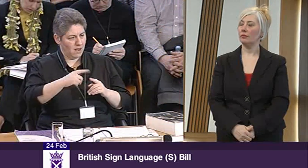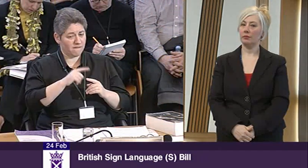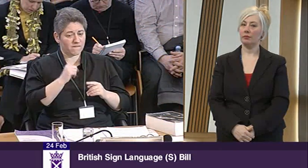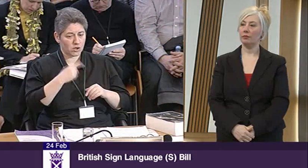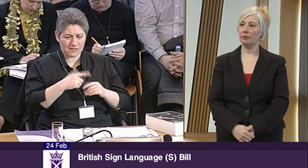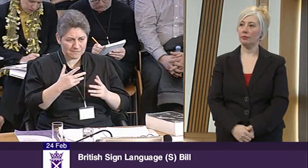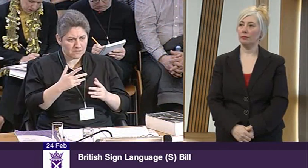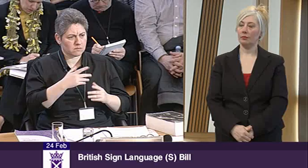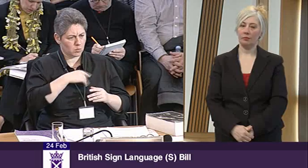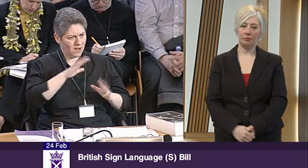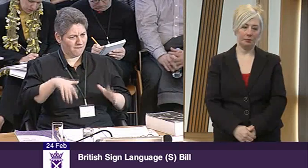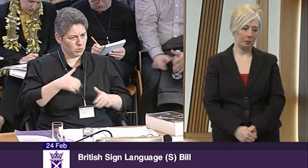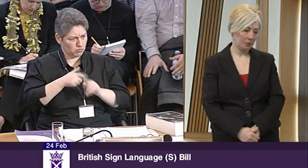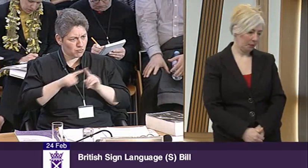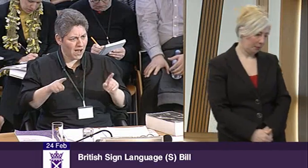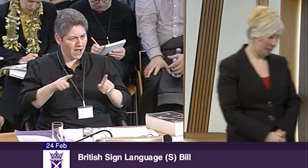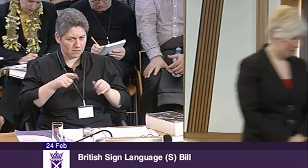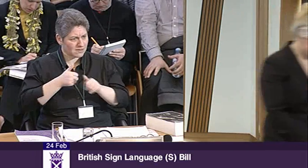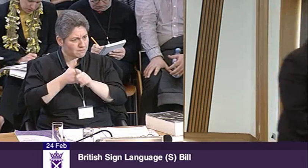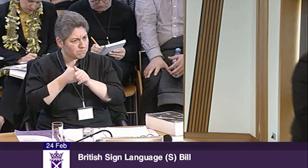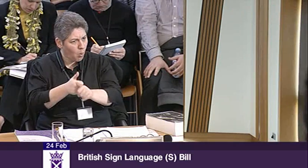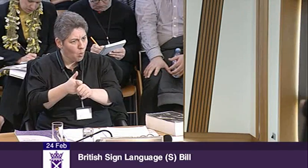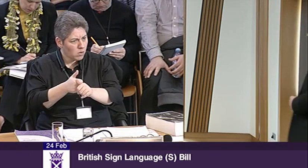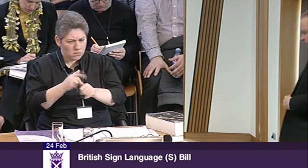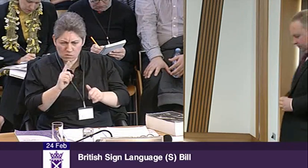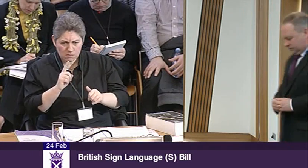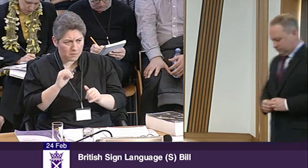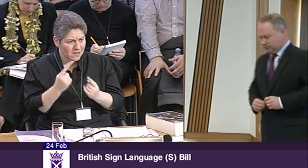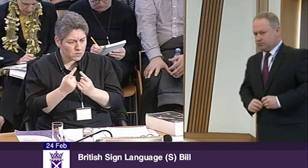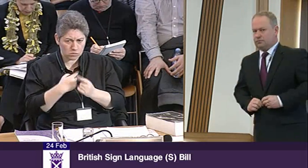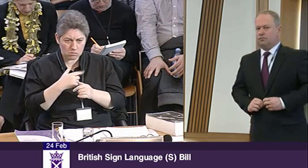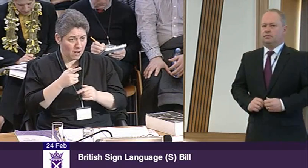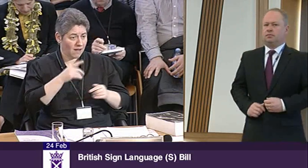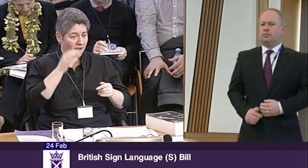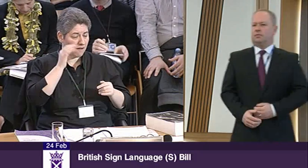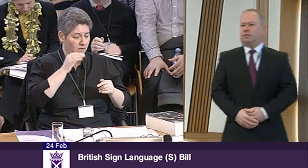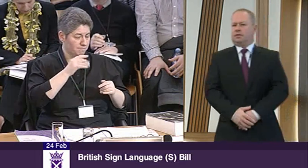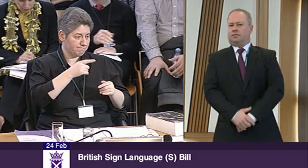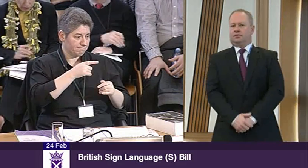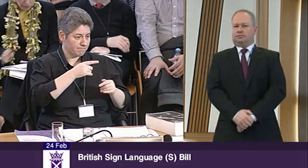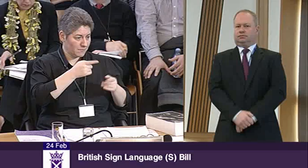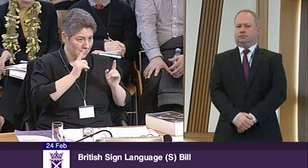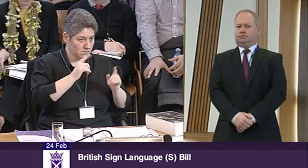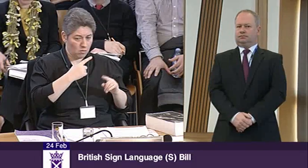Avril Hepner: As Frankie McLean said, when we look at how often failure happens and what